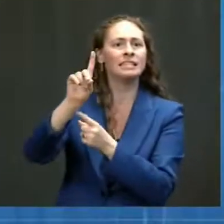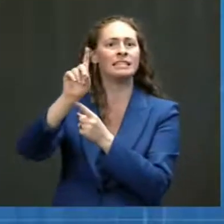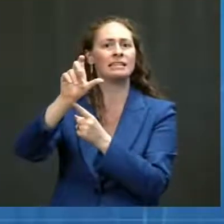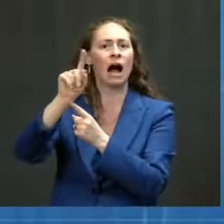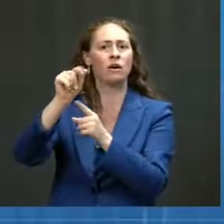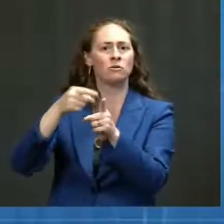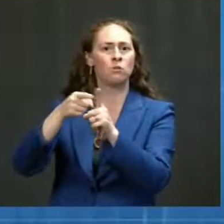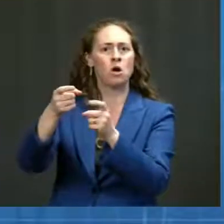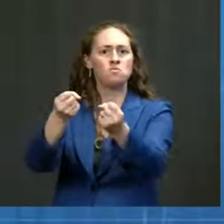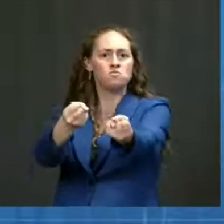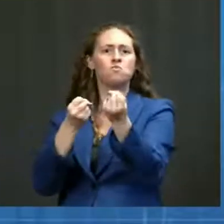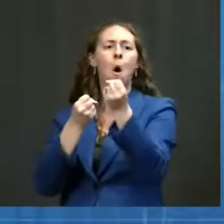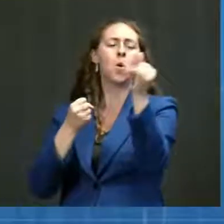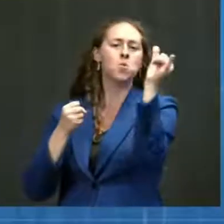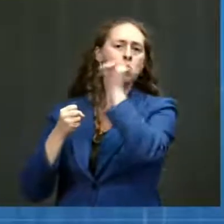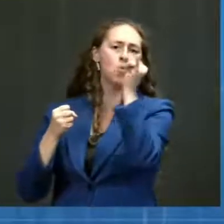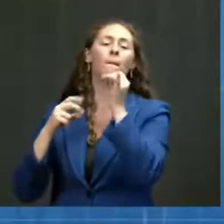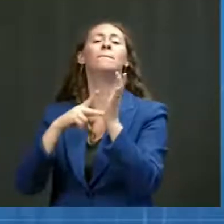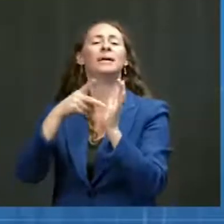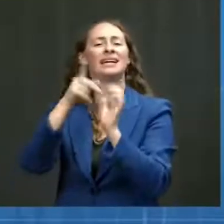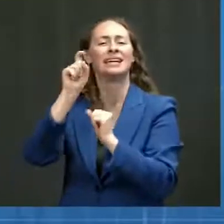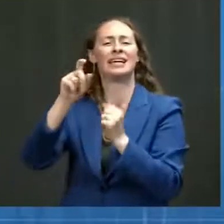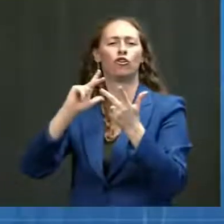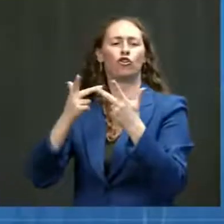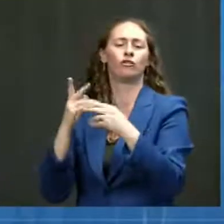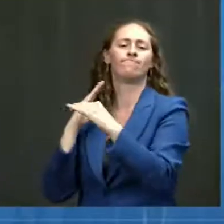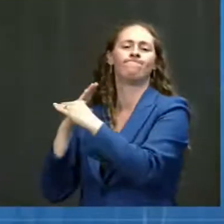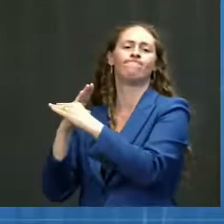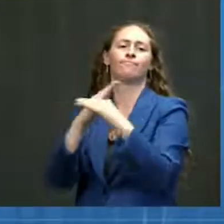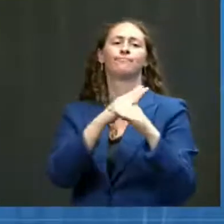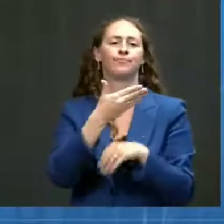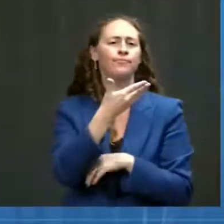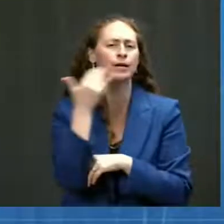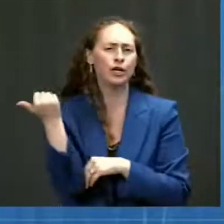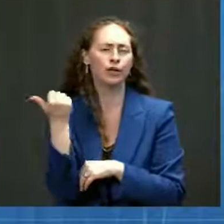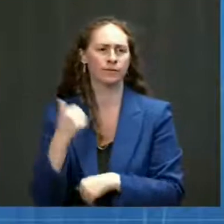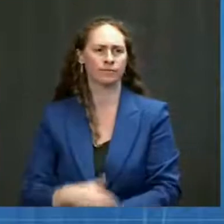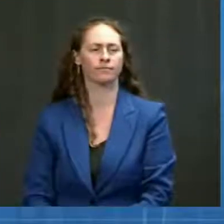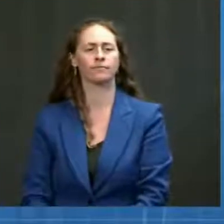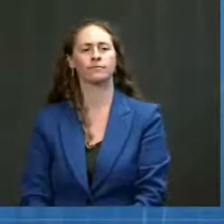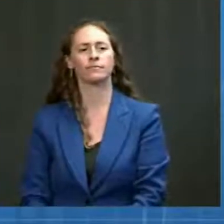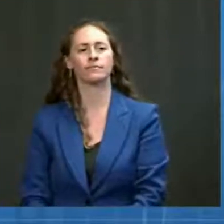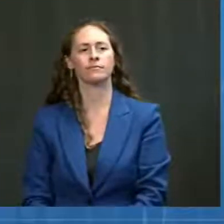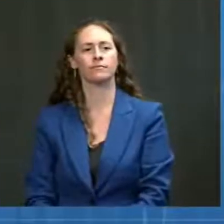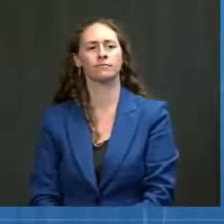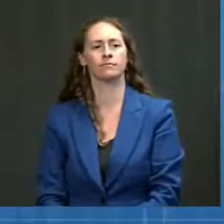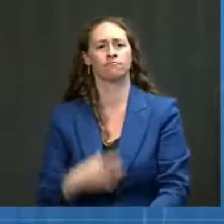DELTA VARIANT. EVEN THOUGH THE NEW DATA, EVEN